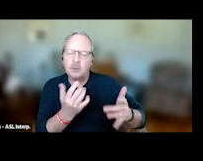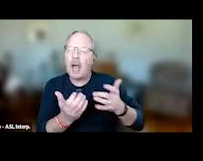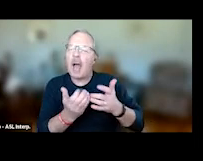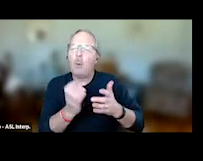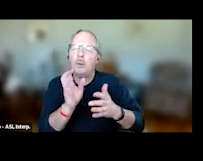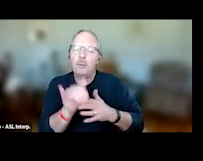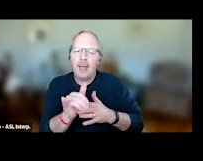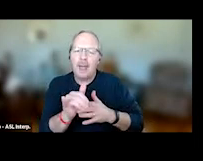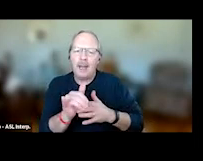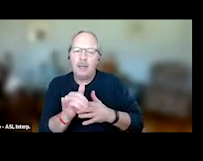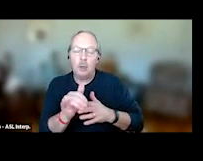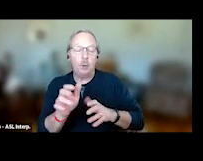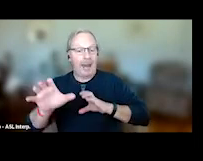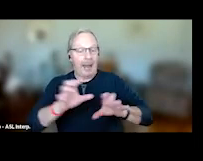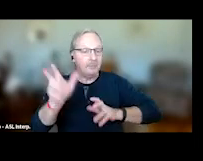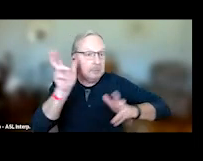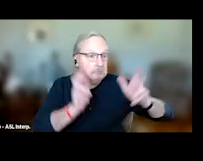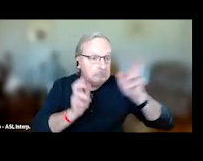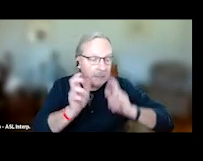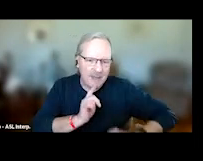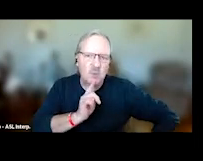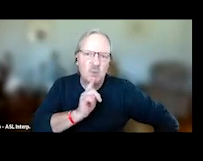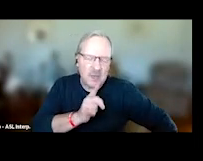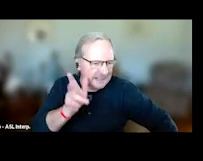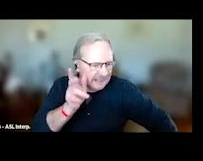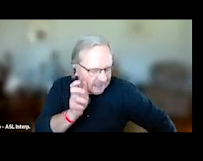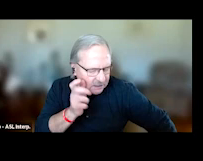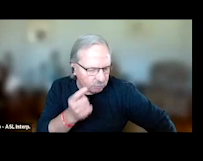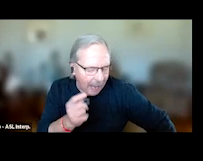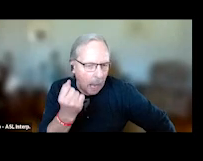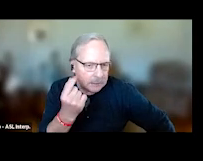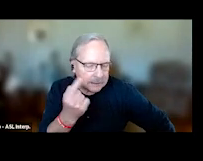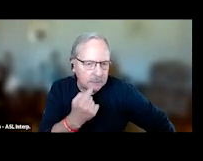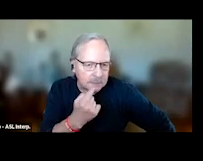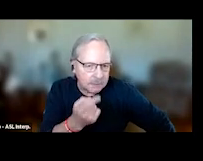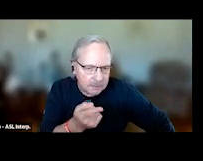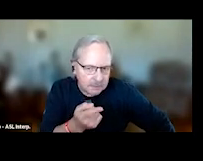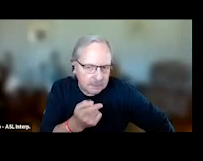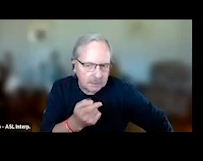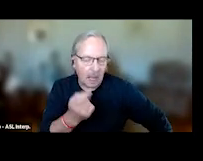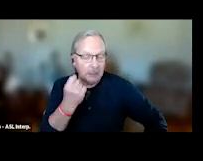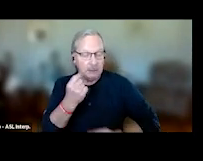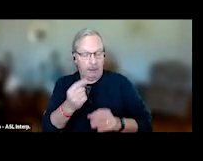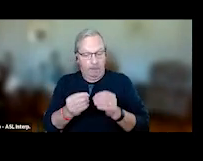to actively listen, really listen and try to understand. To understand more fully, we ask questions, right?